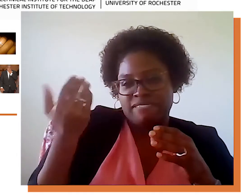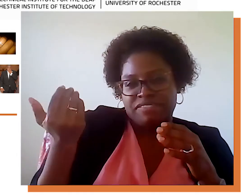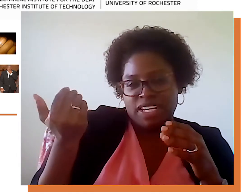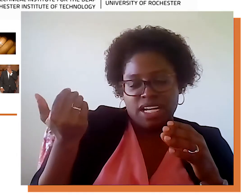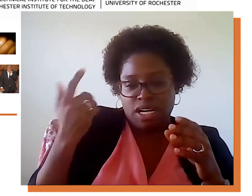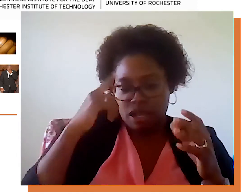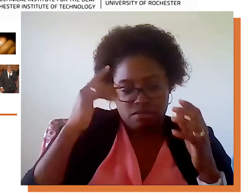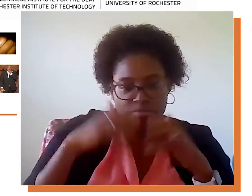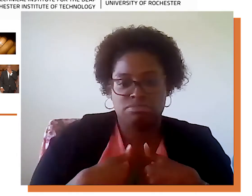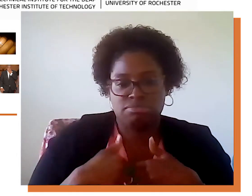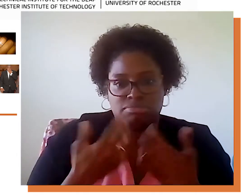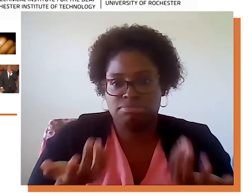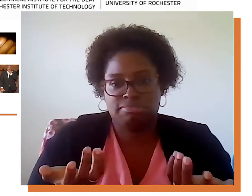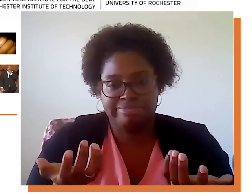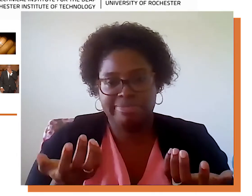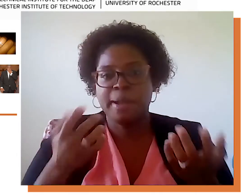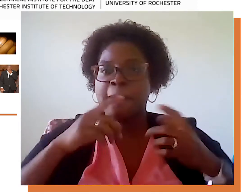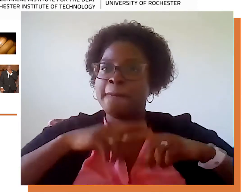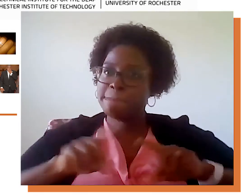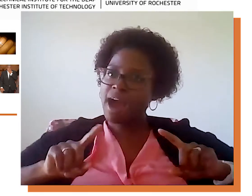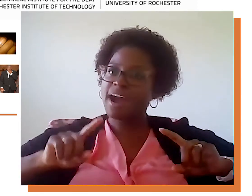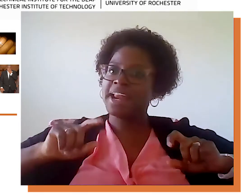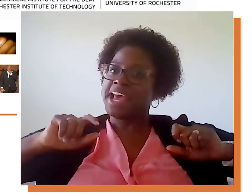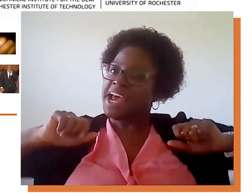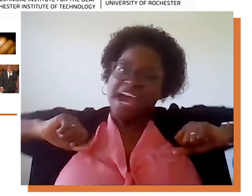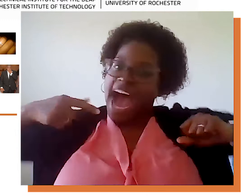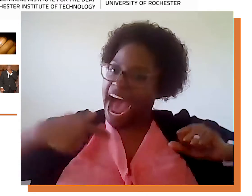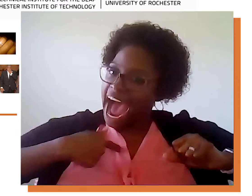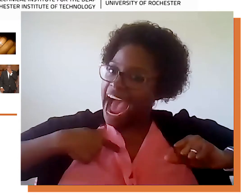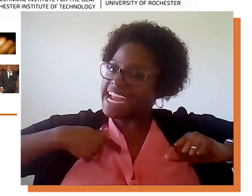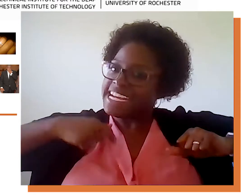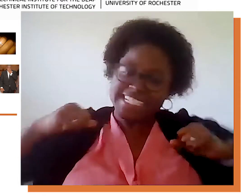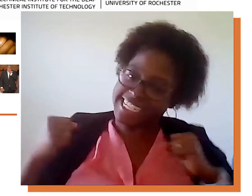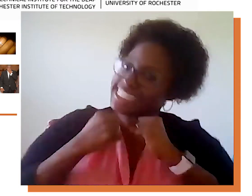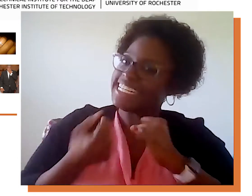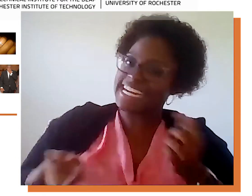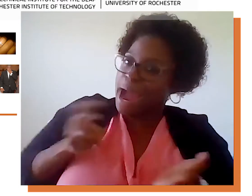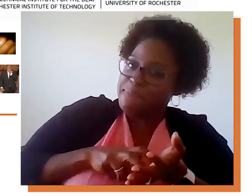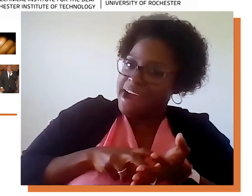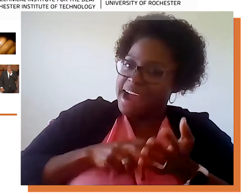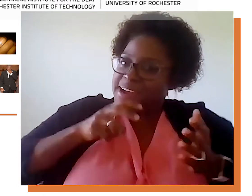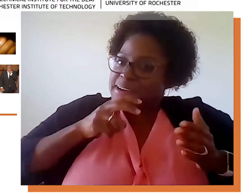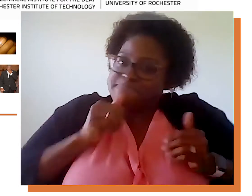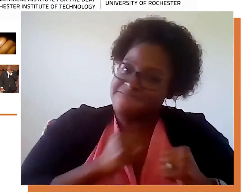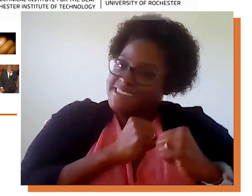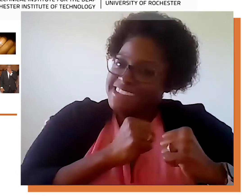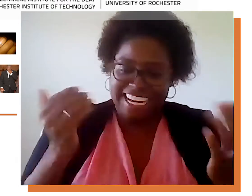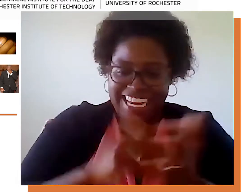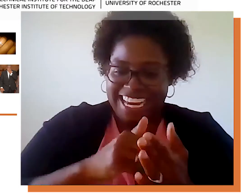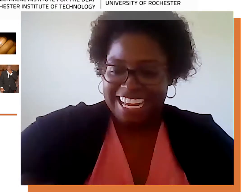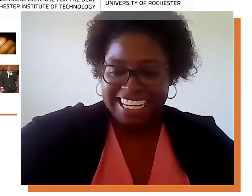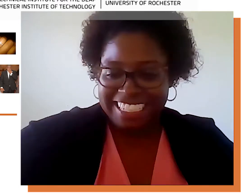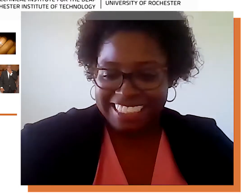My grandfather passed away, a huge loss in my life. But all in all, I'm grateful for all of those experiences